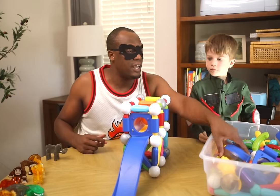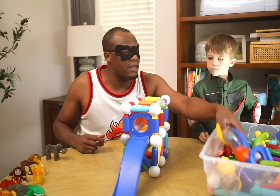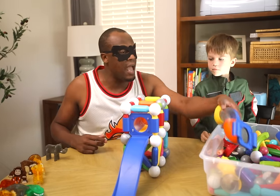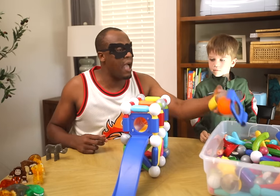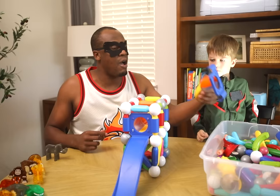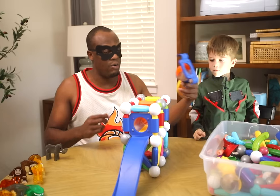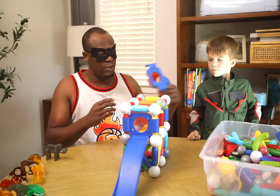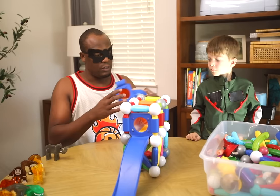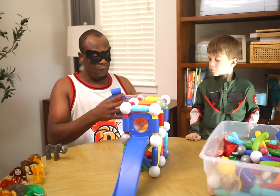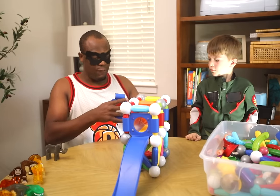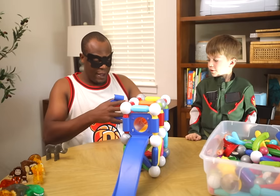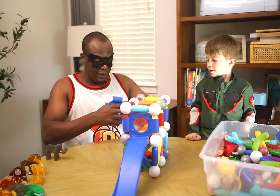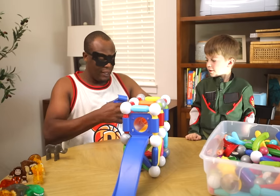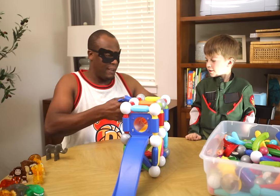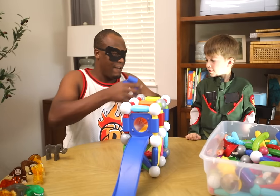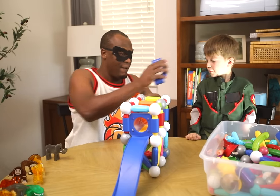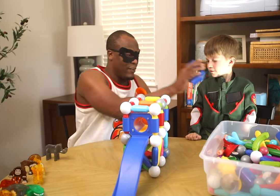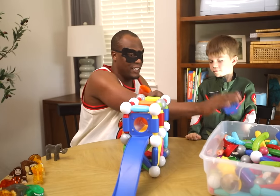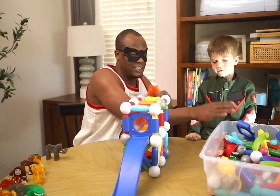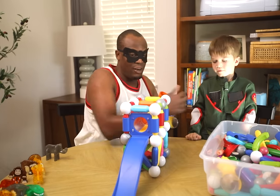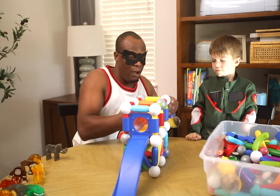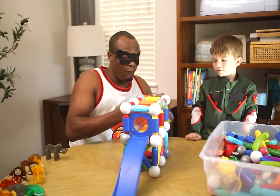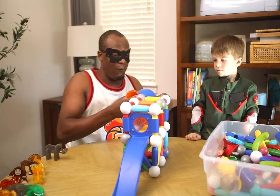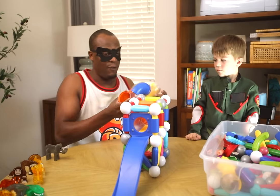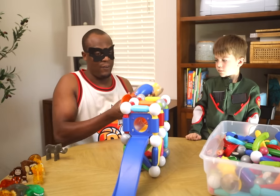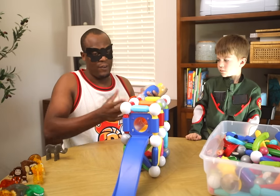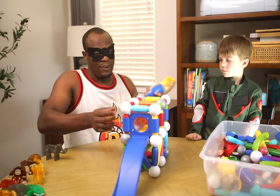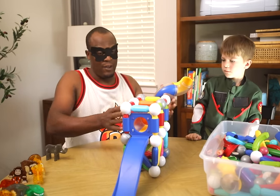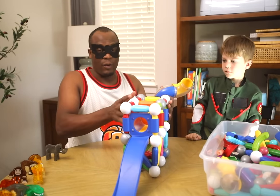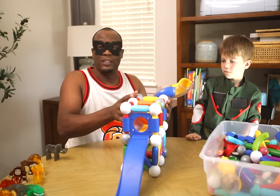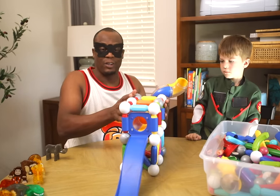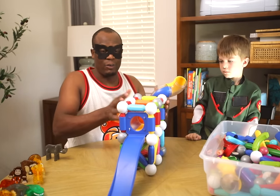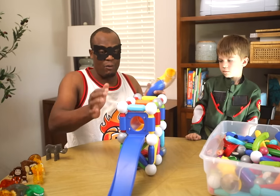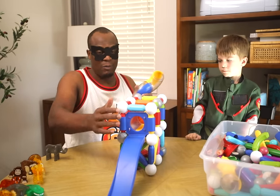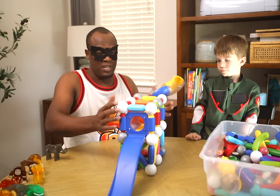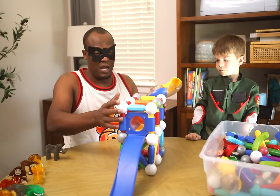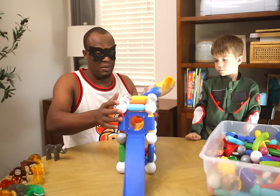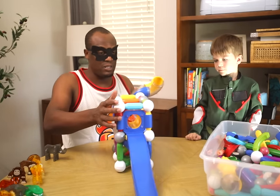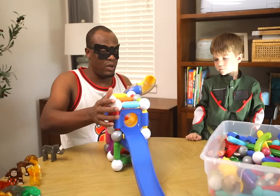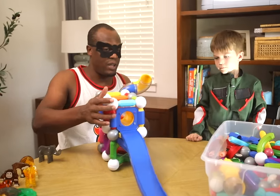And now to finally finish it off, we're gonna turn it around one more time this way.